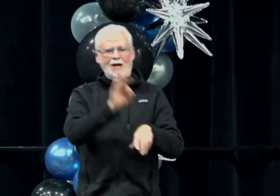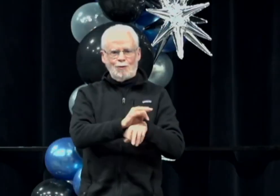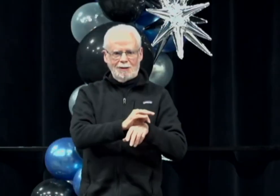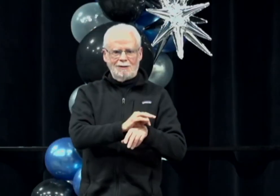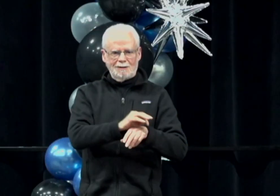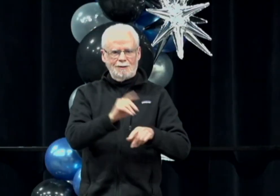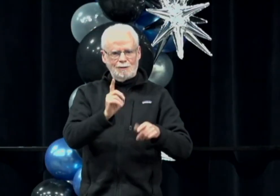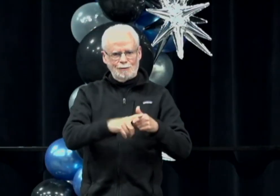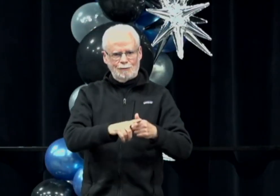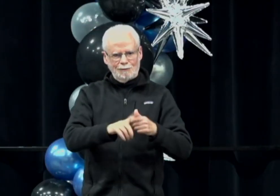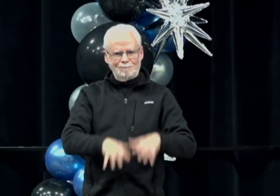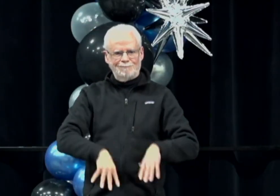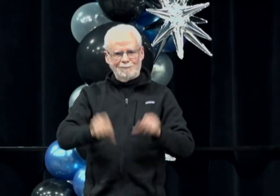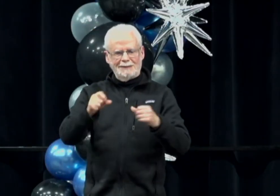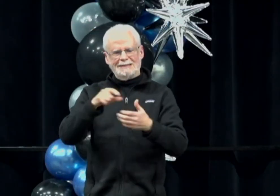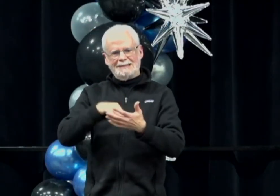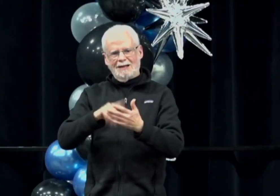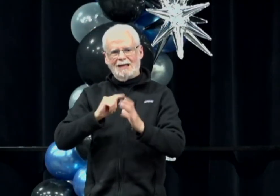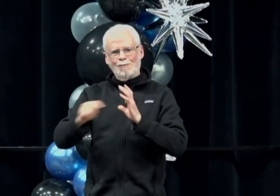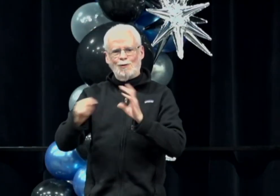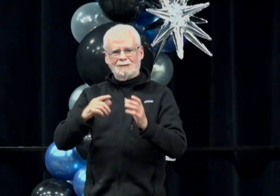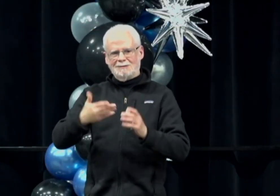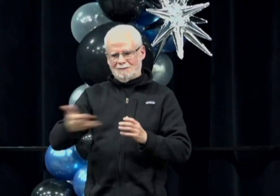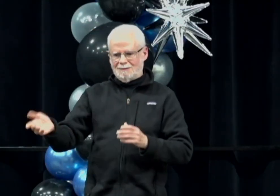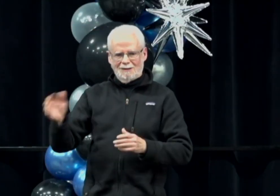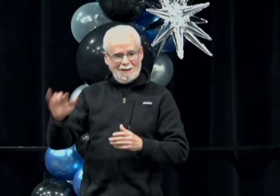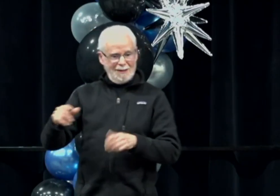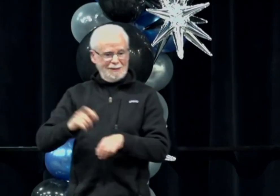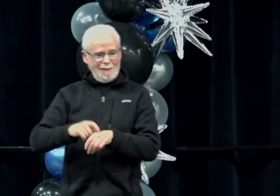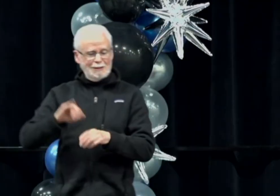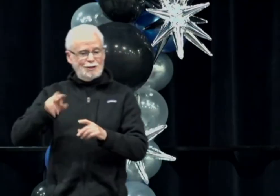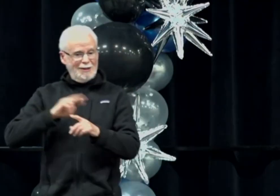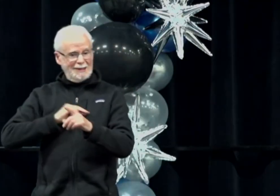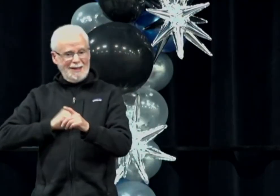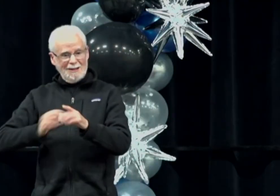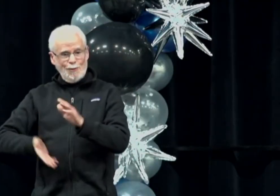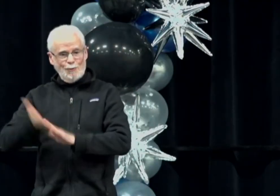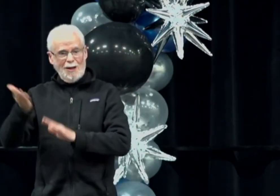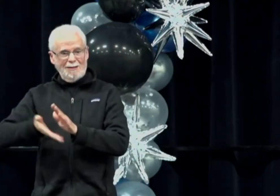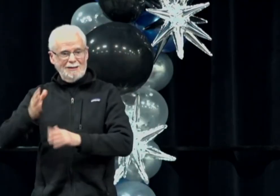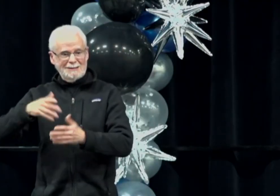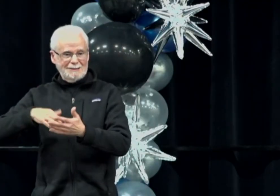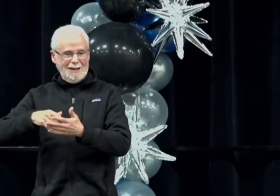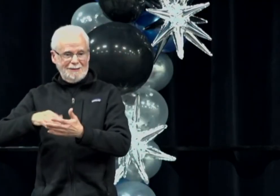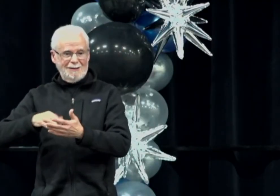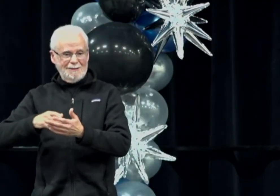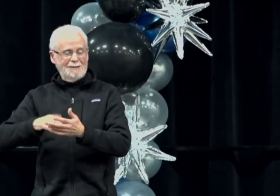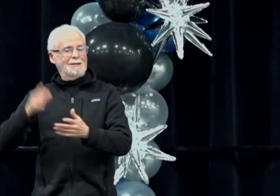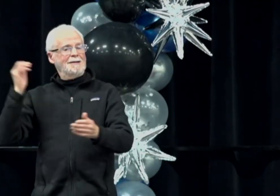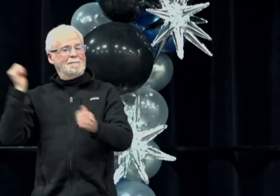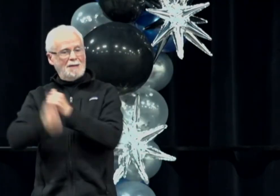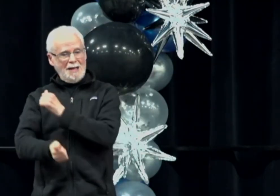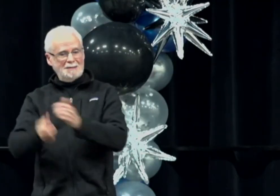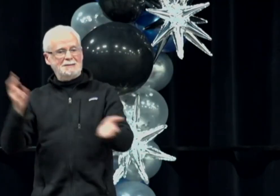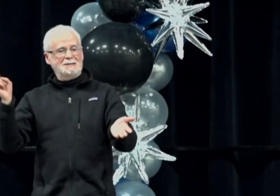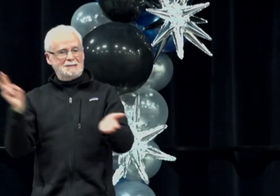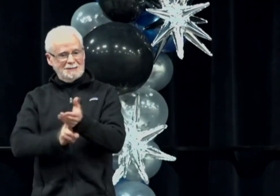access. He asked State Planning Agency for $50,000 to be awarded to MFBHS to study Deaf